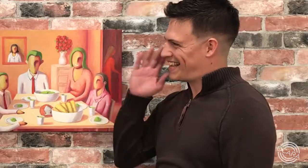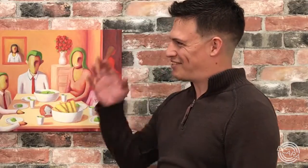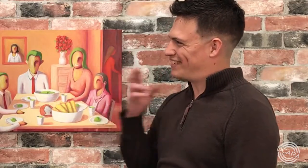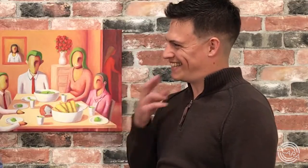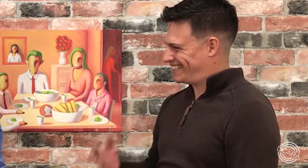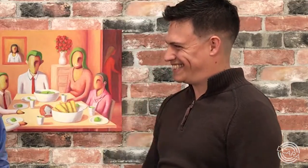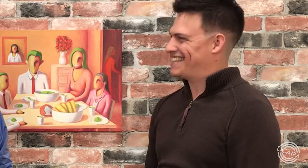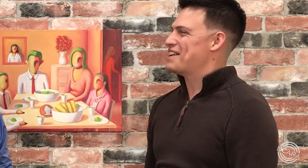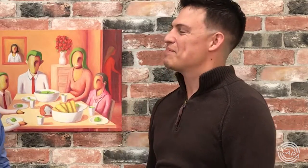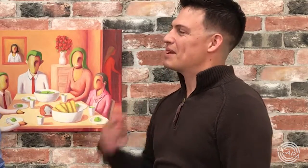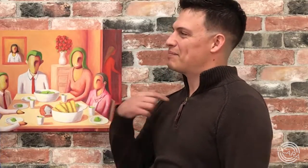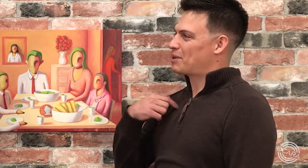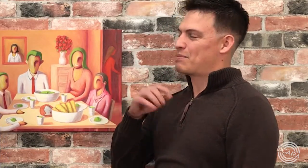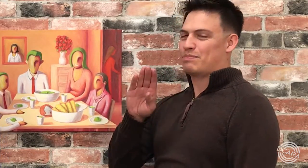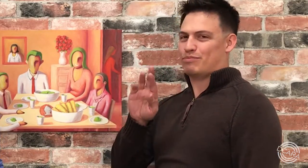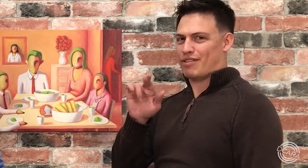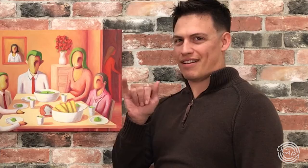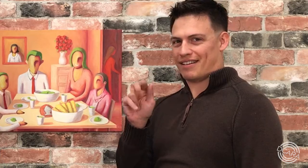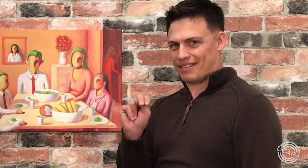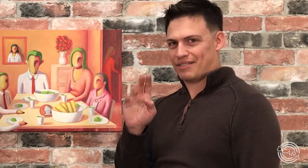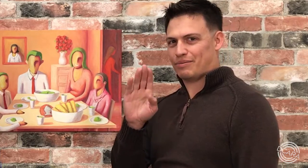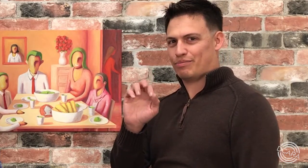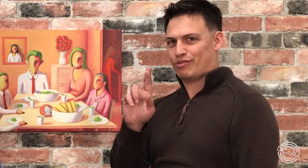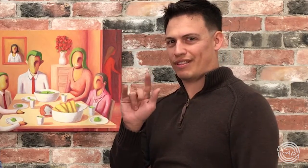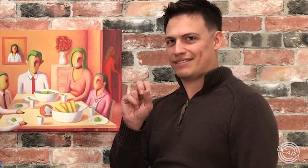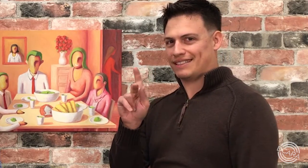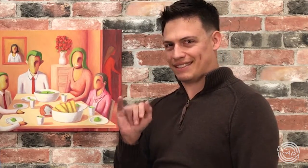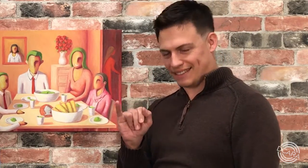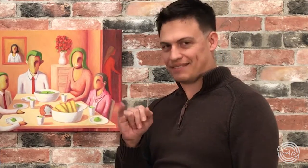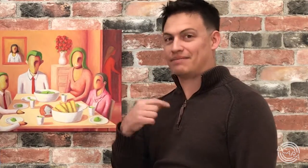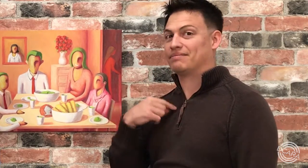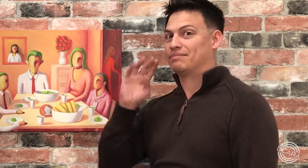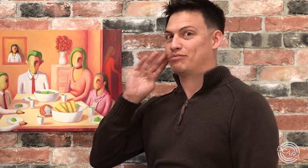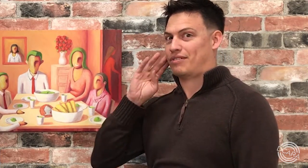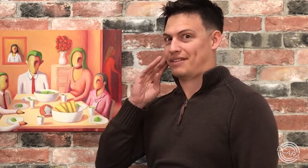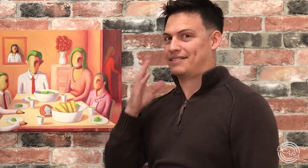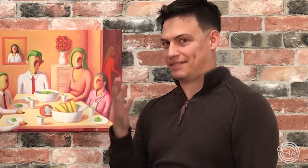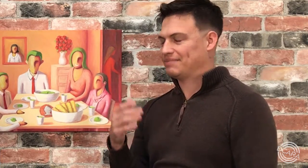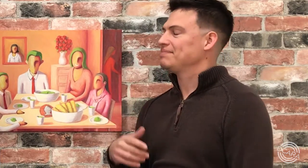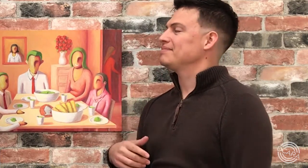Brian: Hello, Ray! I am Brian Berlinski.